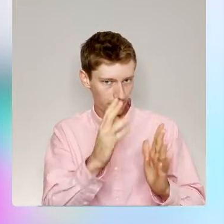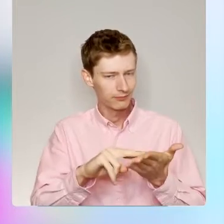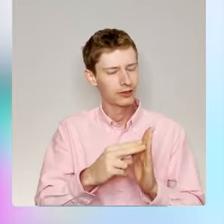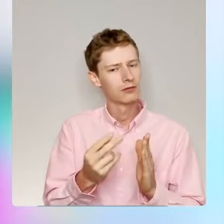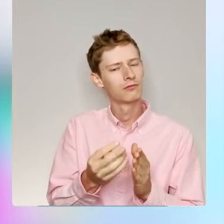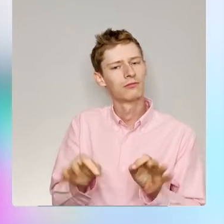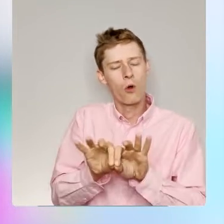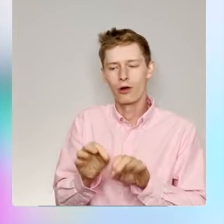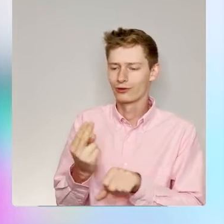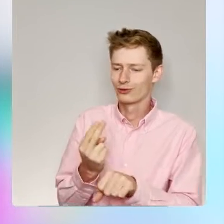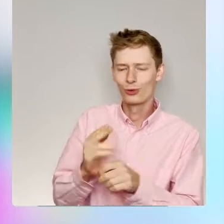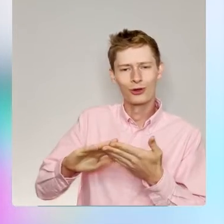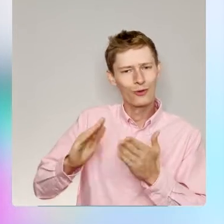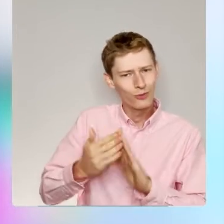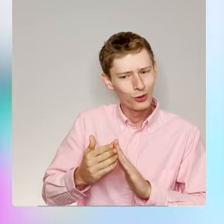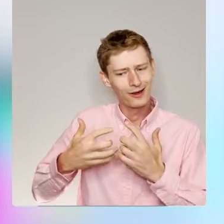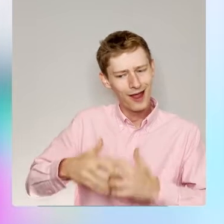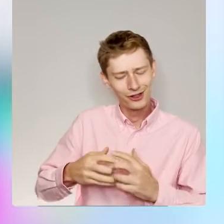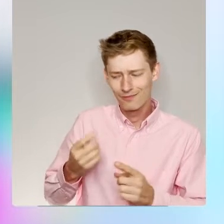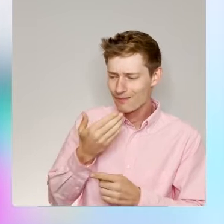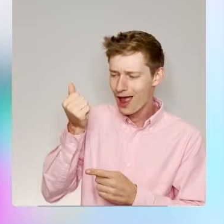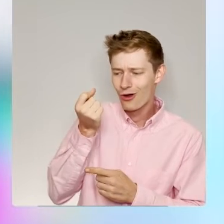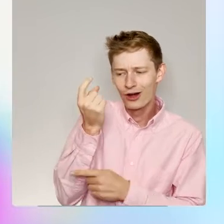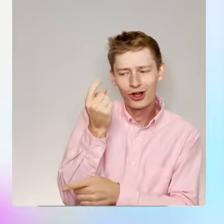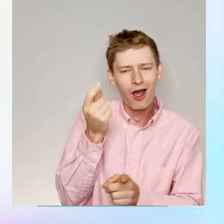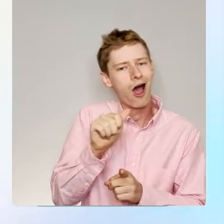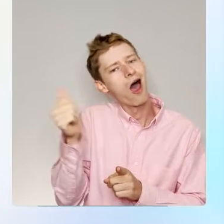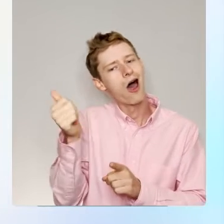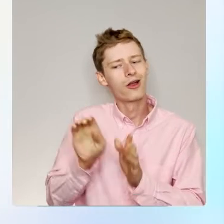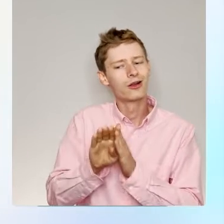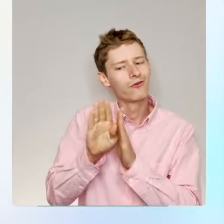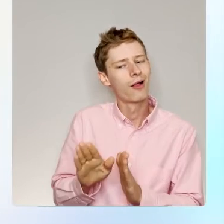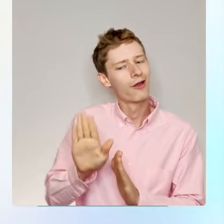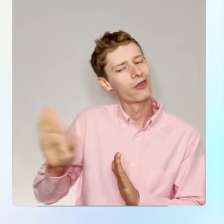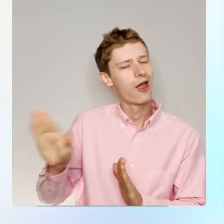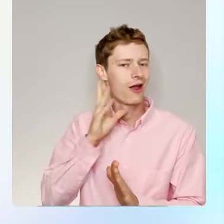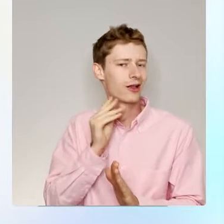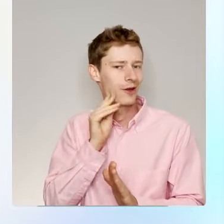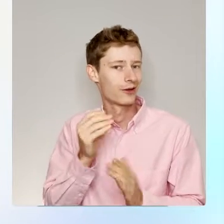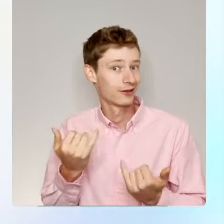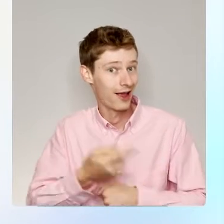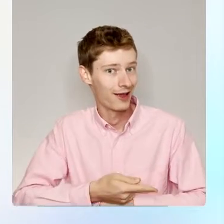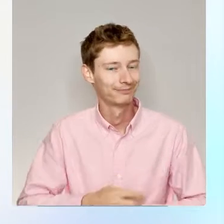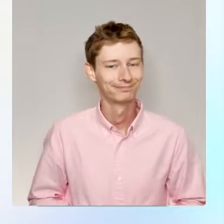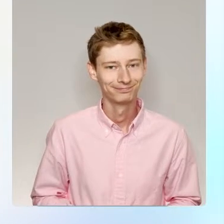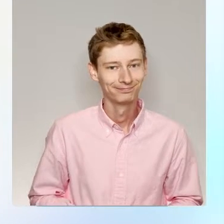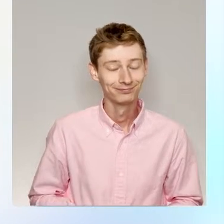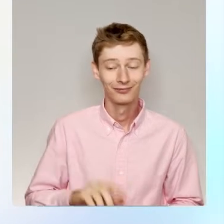how other developers are building their experiences today. Three.js isn't the only WebXR engine option.